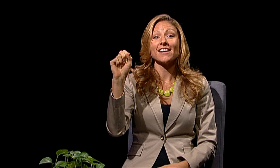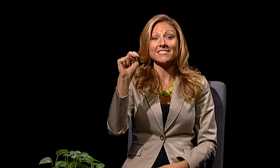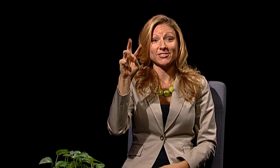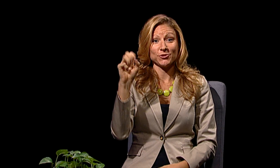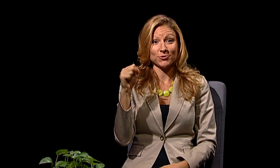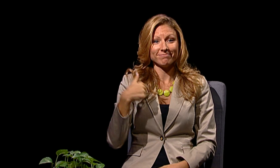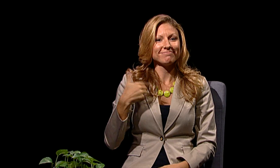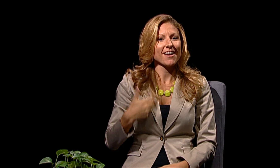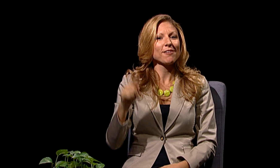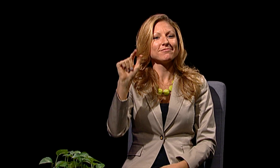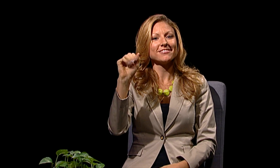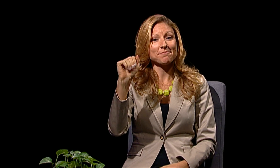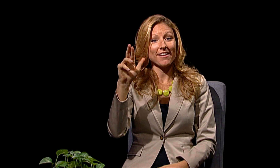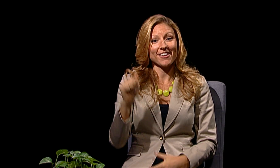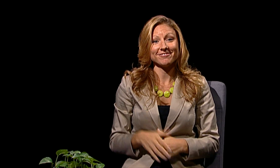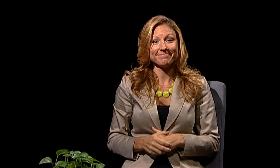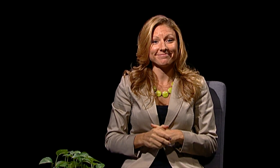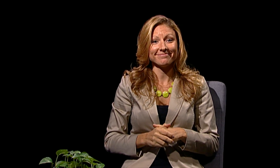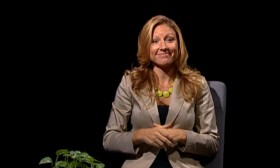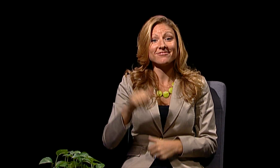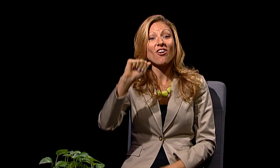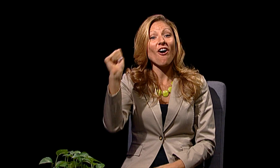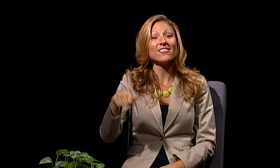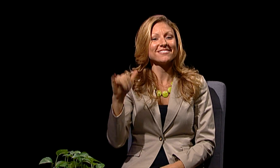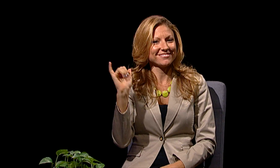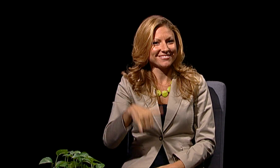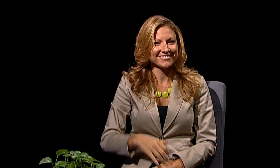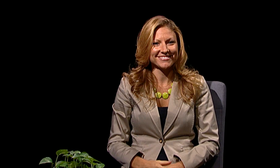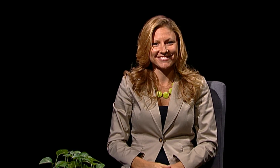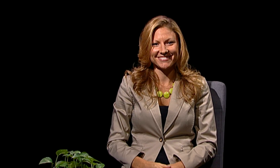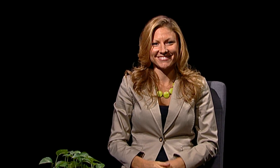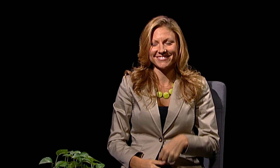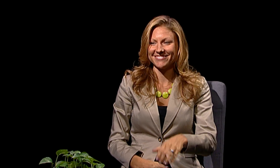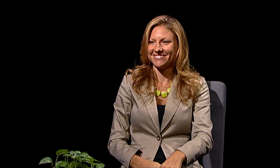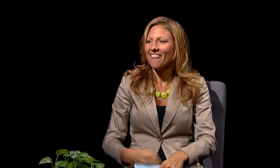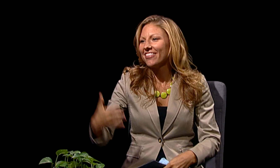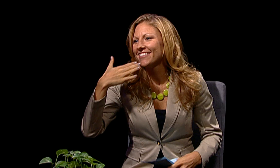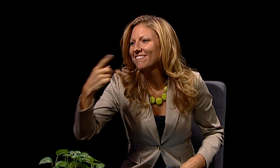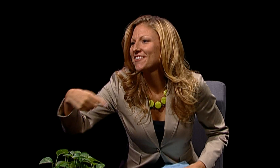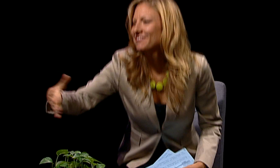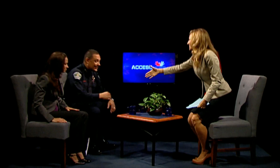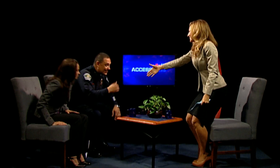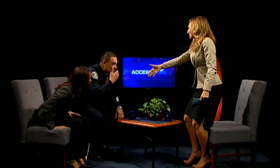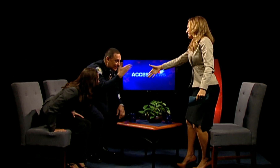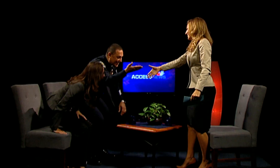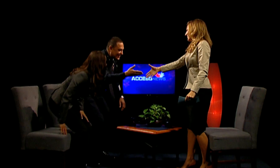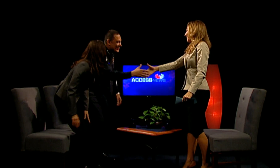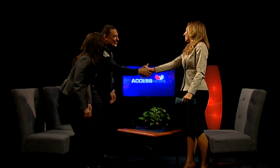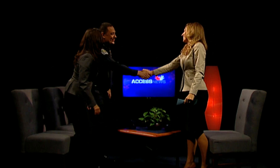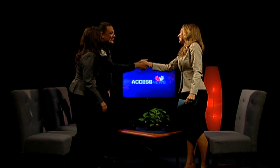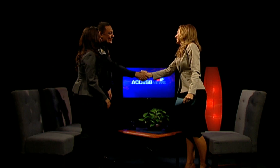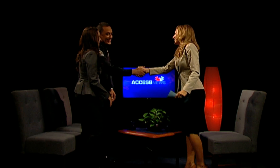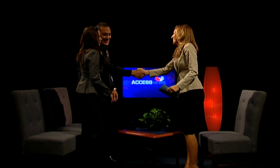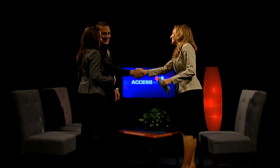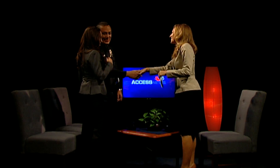FOR ACCESS NEWS, I'M TAMARA, AND THAT'S AUSTIN. THANKS FOR COMING.